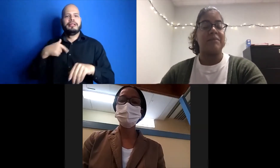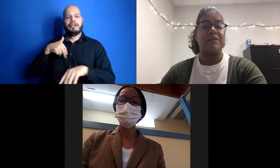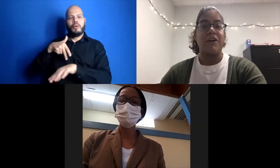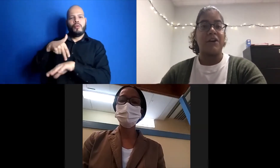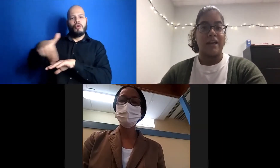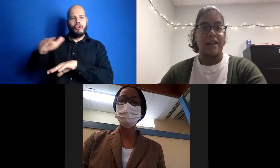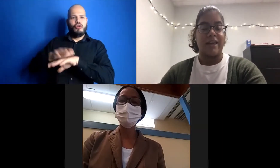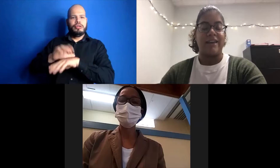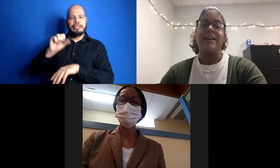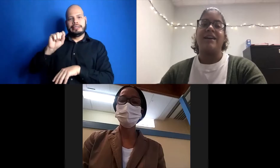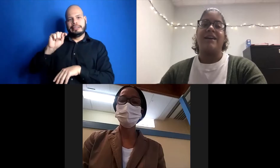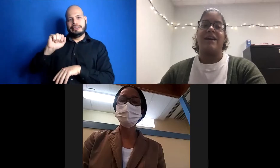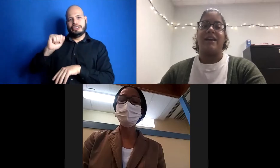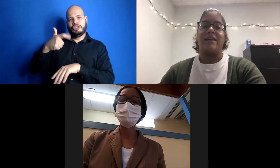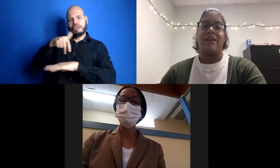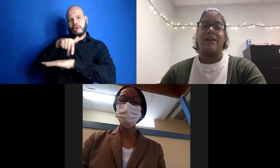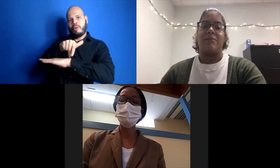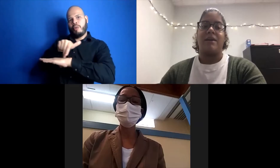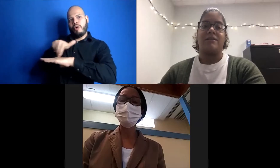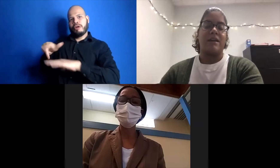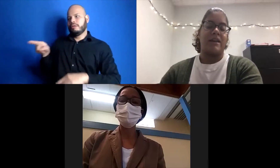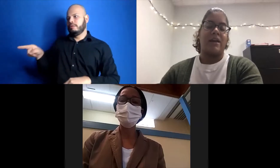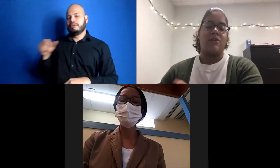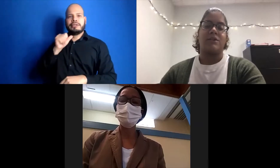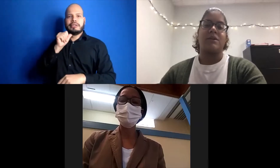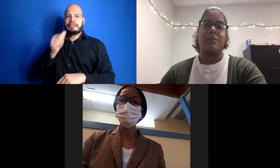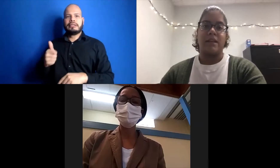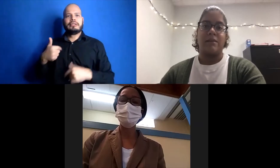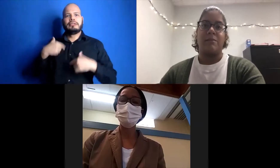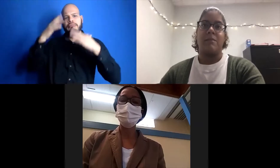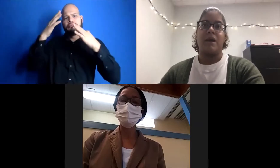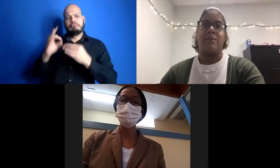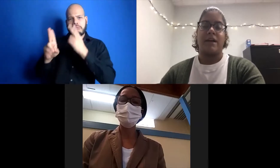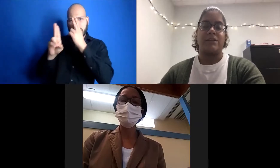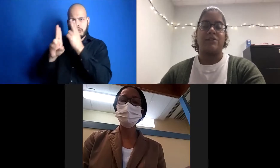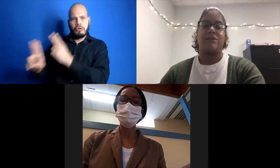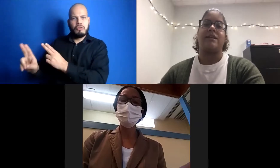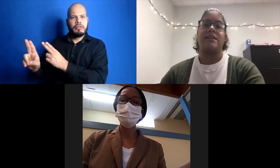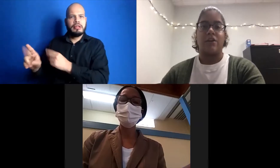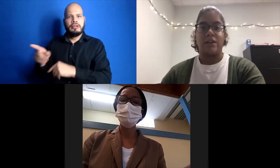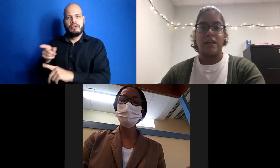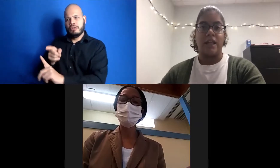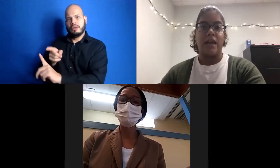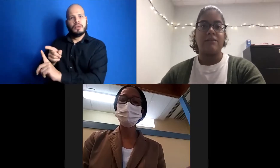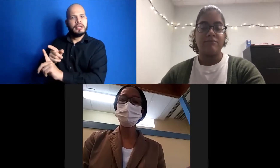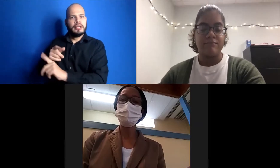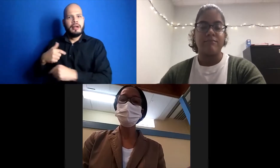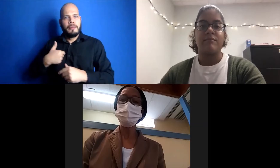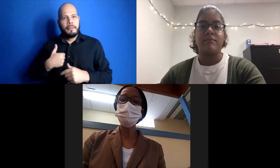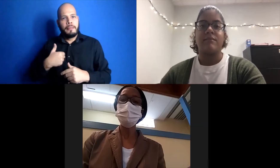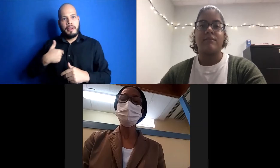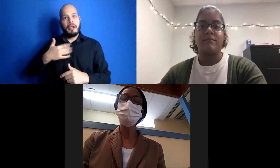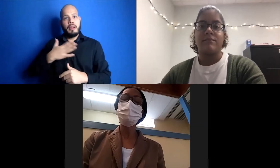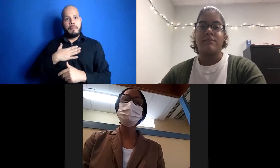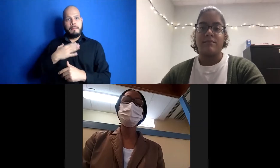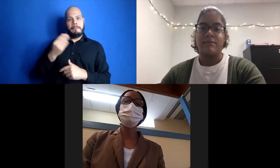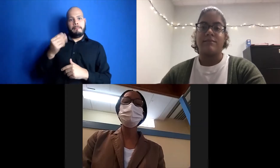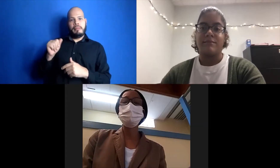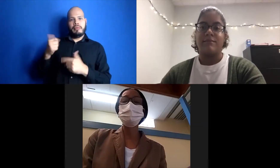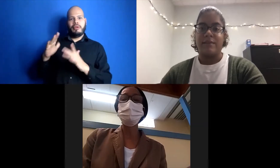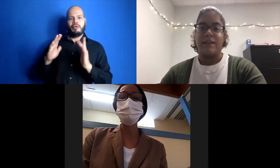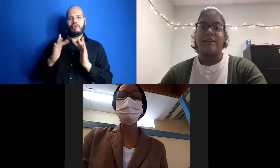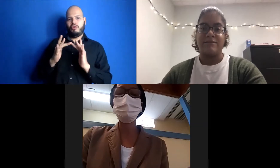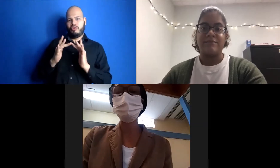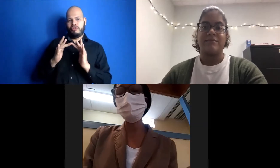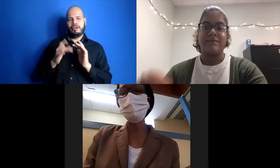very lucky and um and I also completed my Master's entirely online wow amazing congratulations